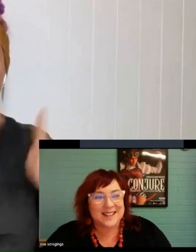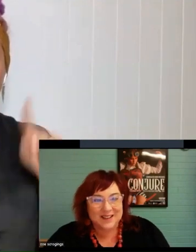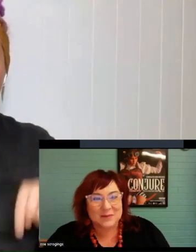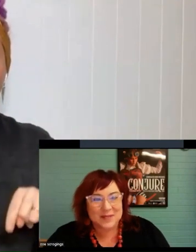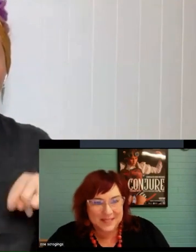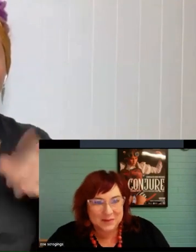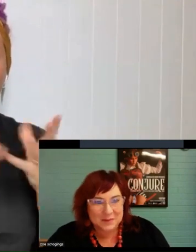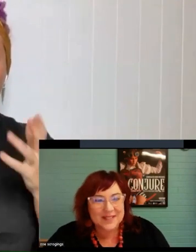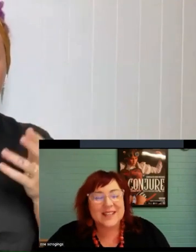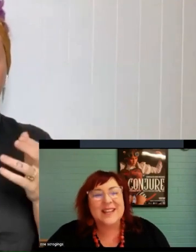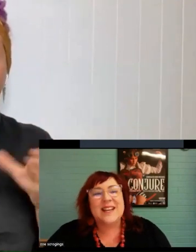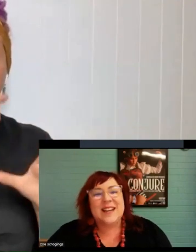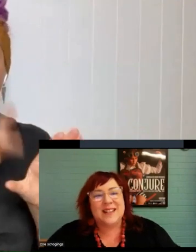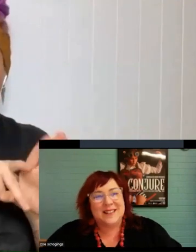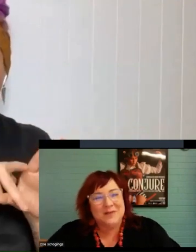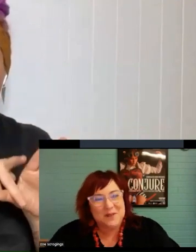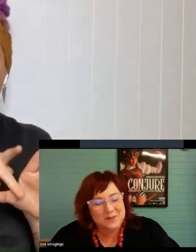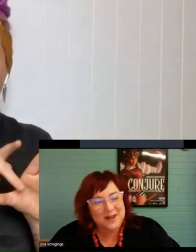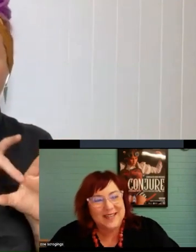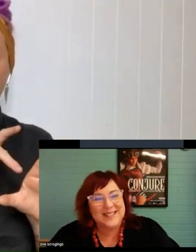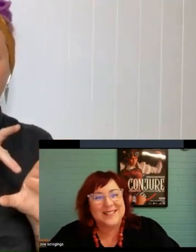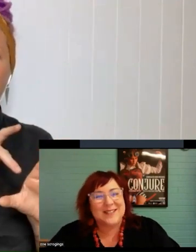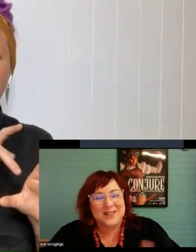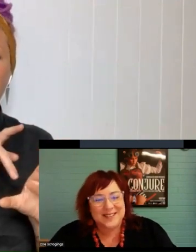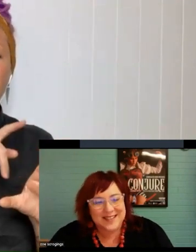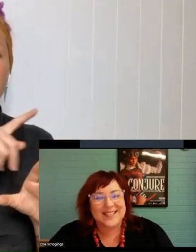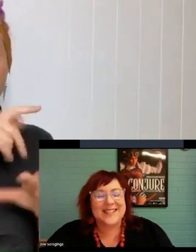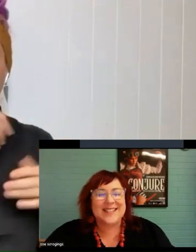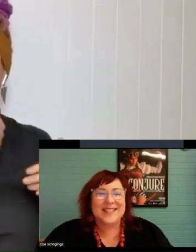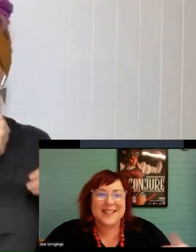young participant, and then went away, did her study, and then